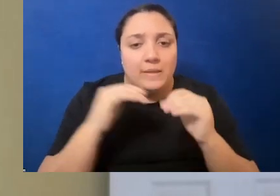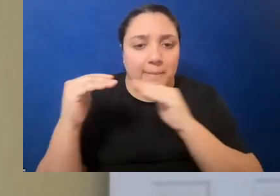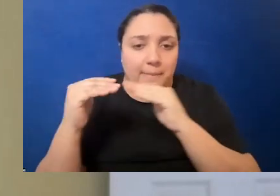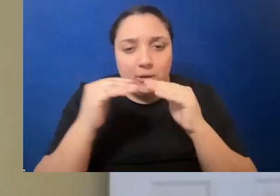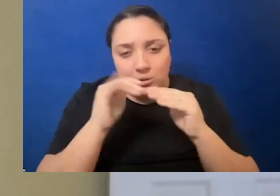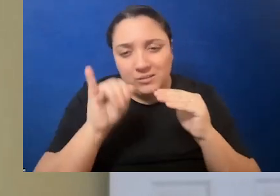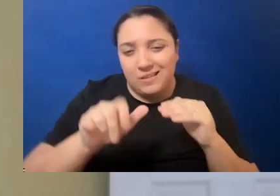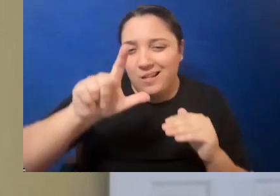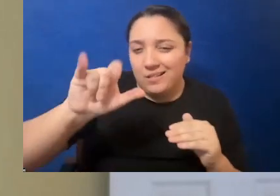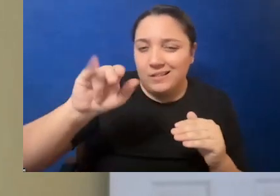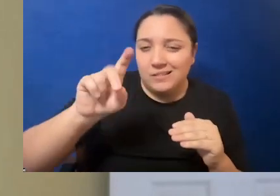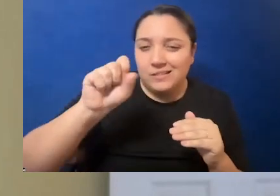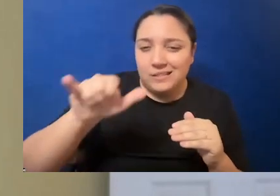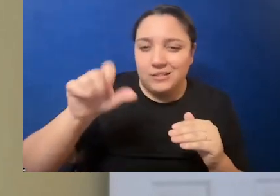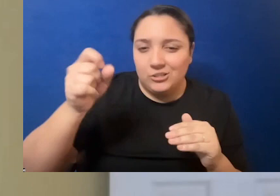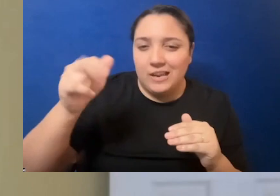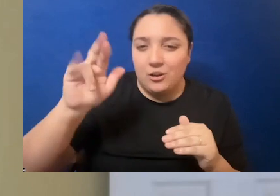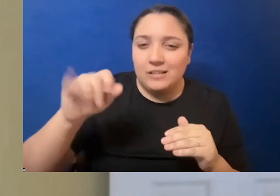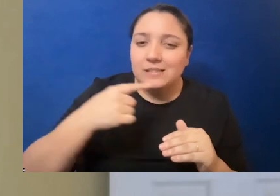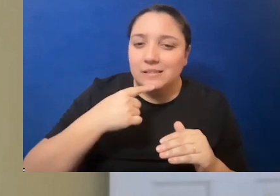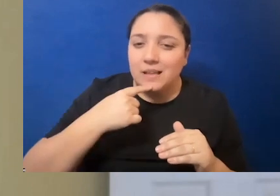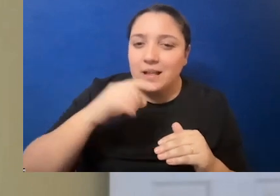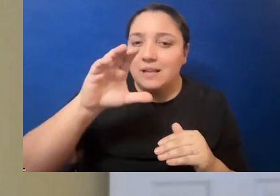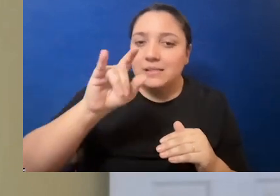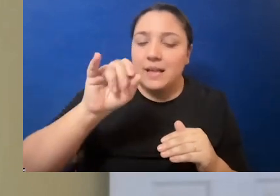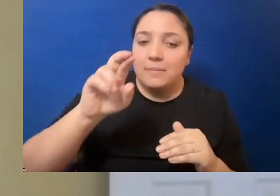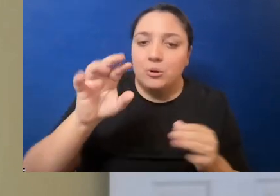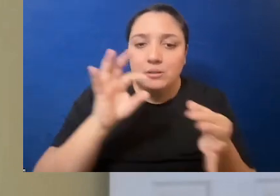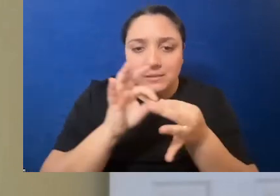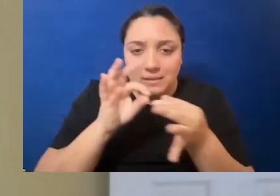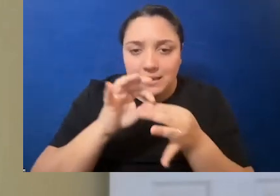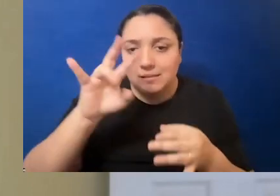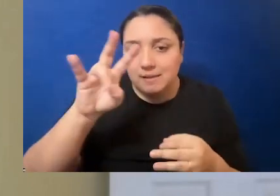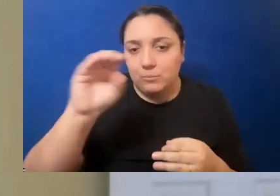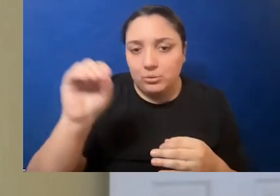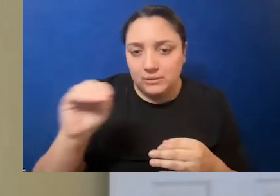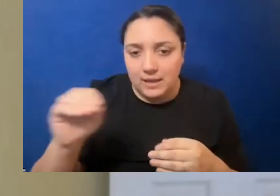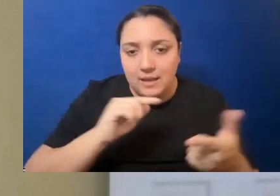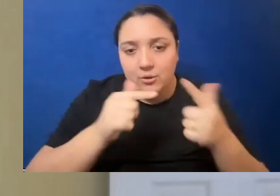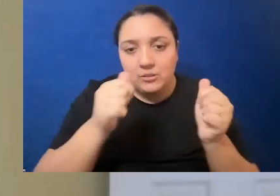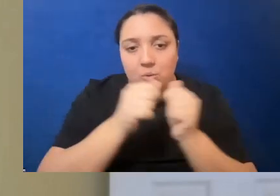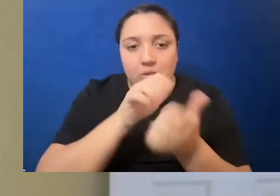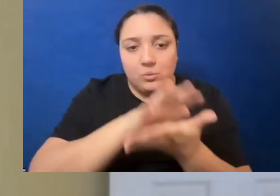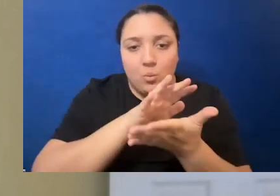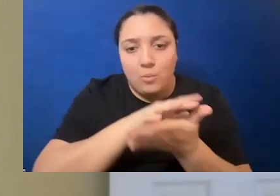IS INTERPERSONAL AND SOCIAL STRUGGLES WITH PEERS. WHICH LINDSEY AND SHARI TALKED